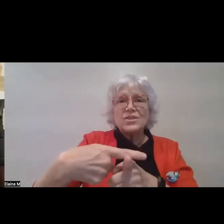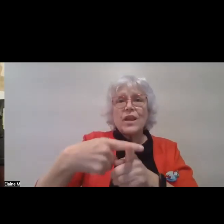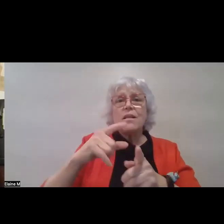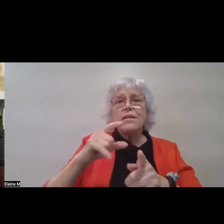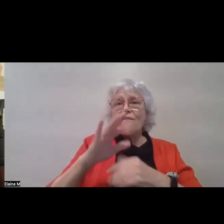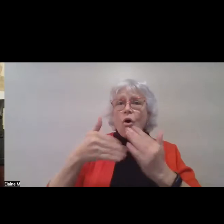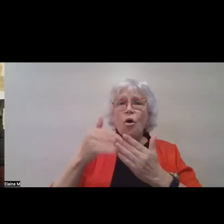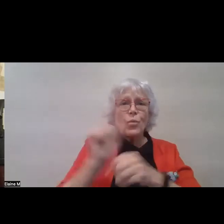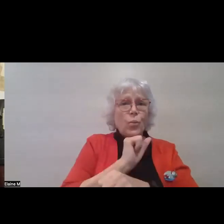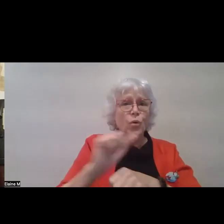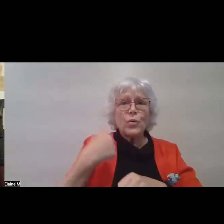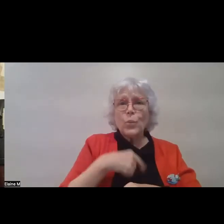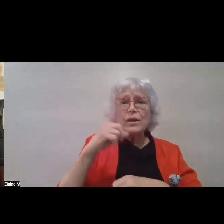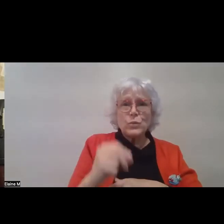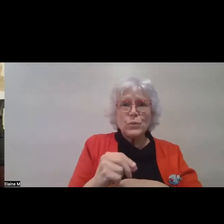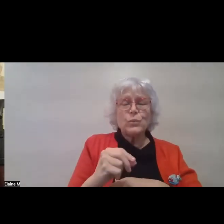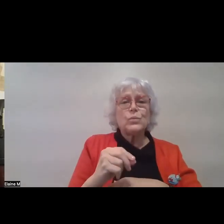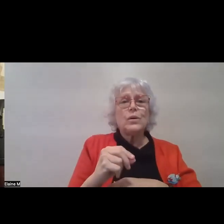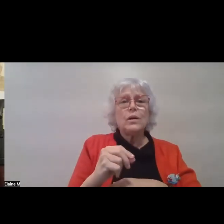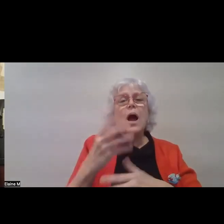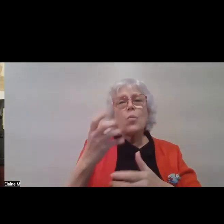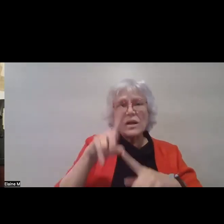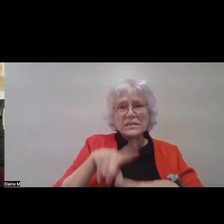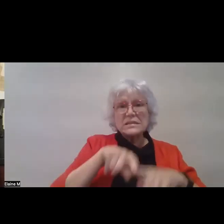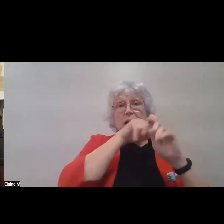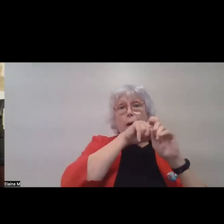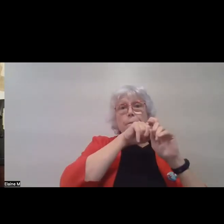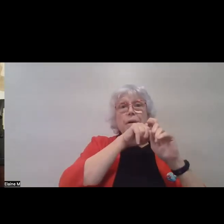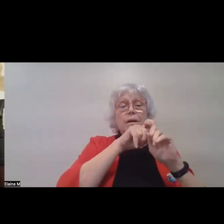I want to stop there and say Wado, thank you.